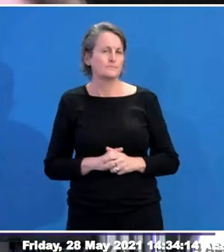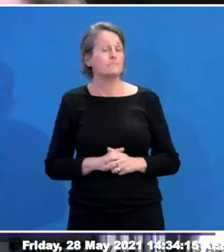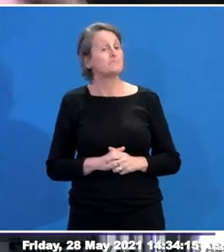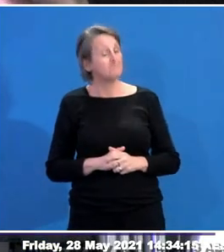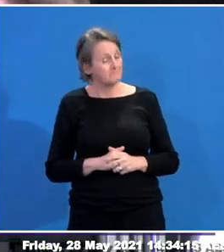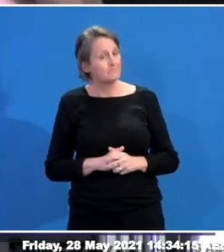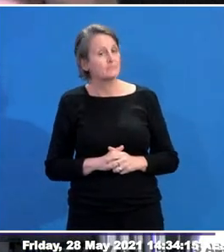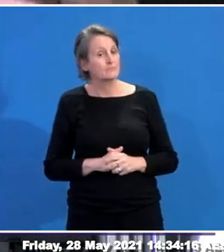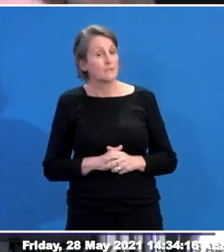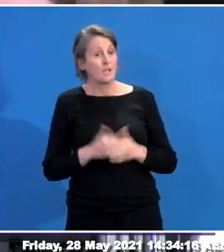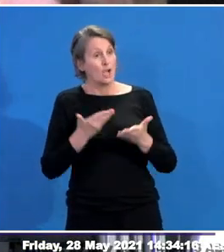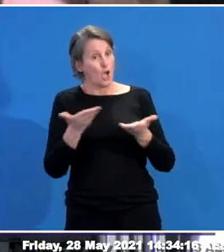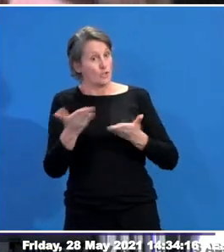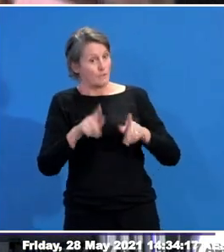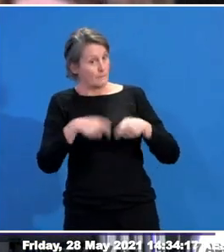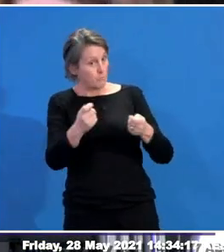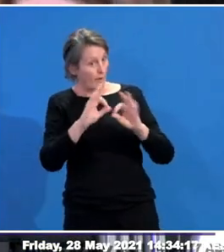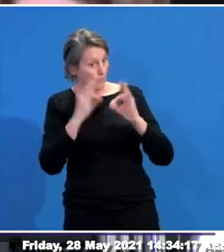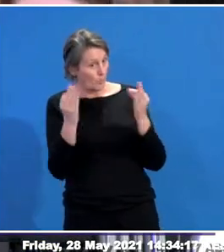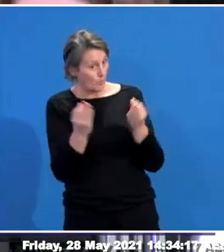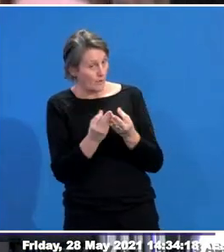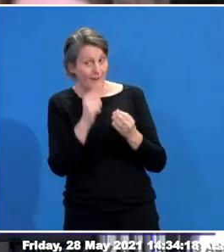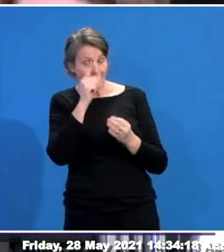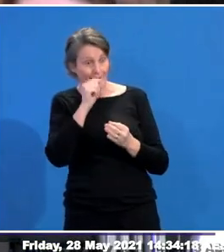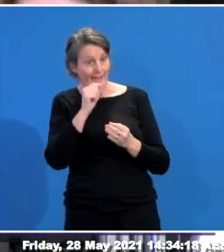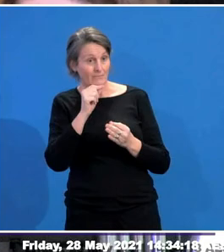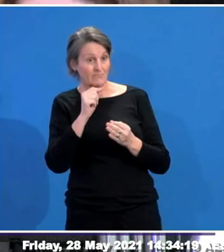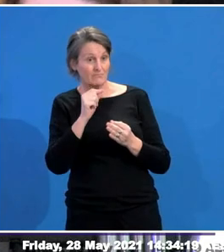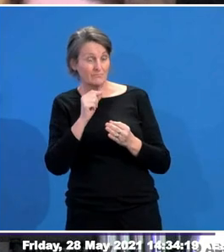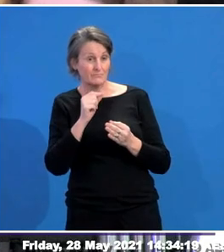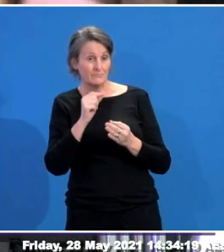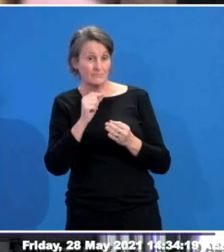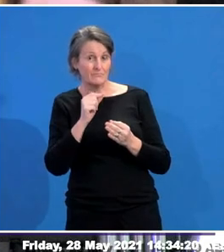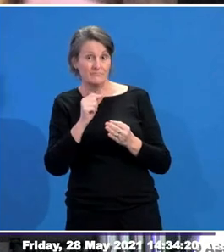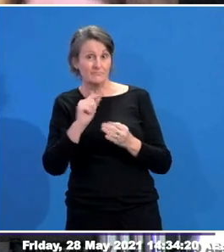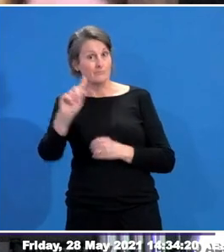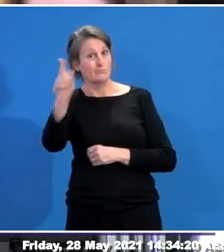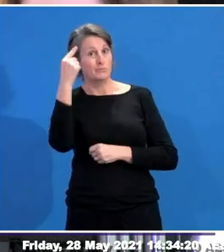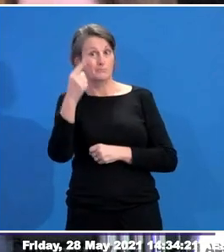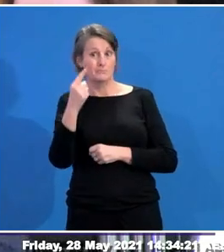Can a service provider engage the same independent investigator as many times as they like?